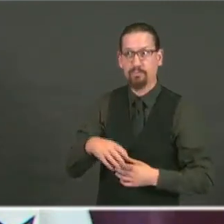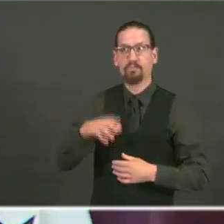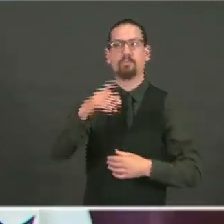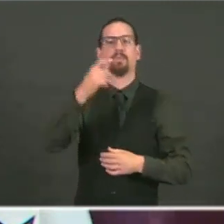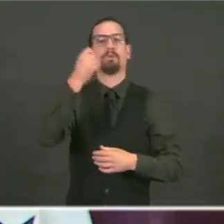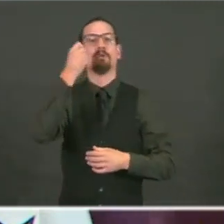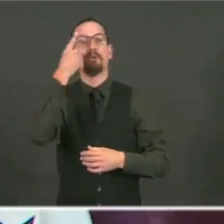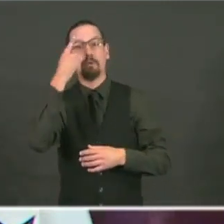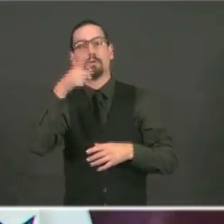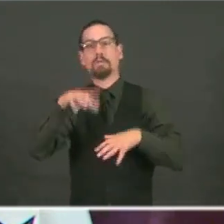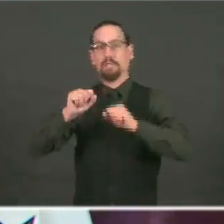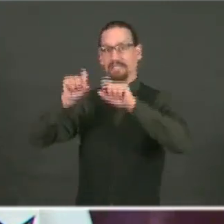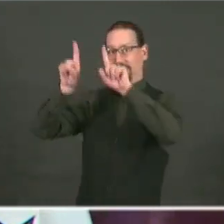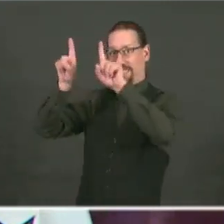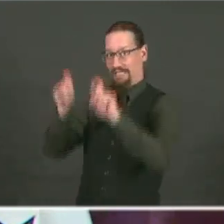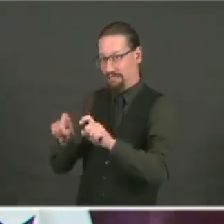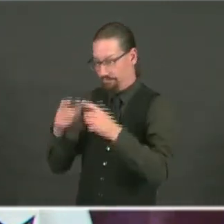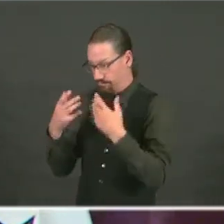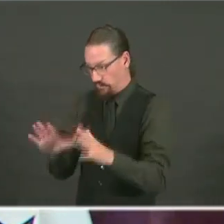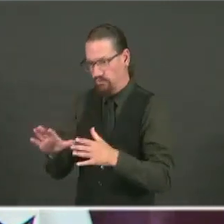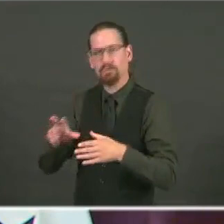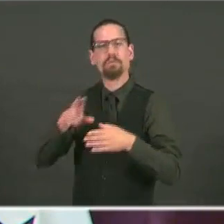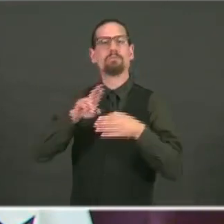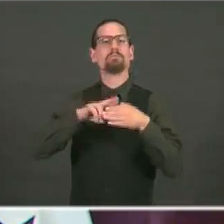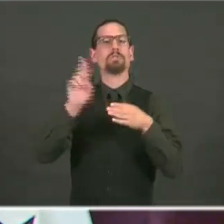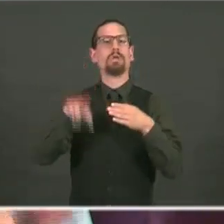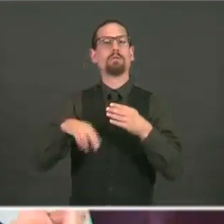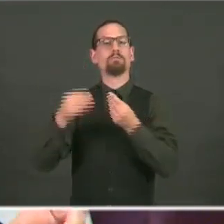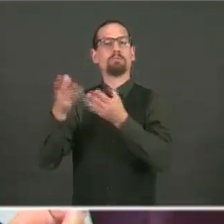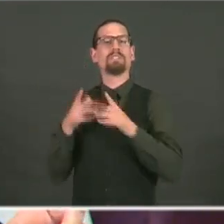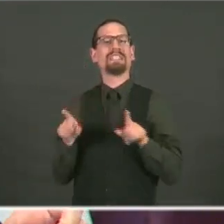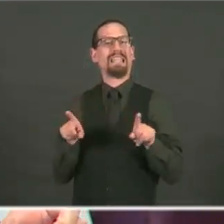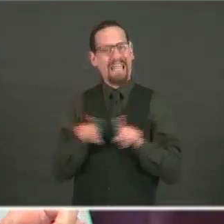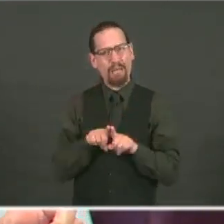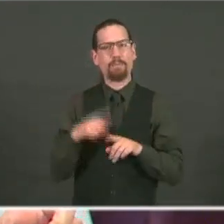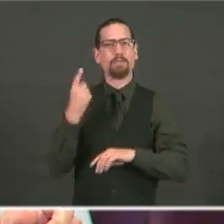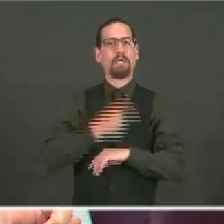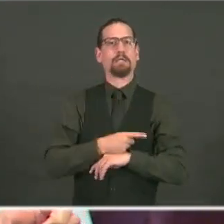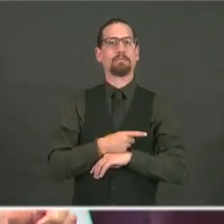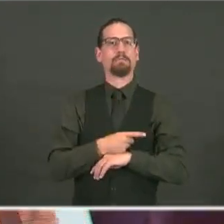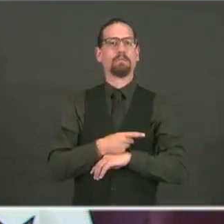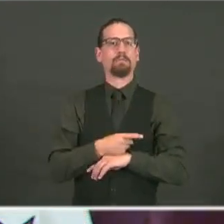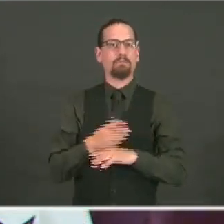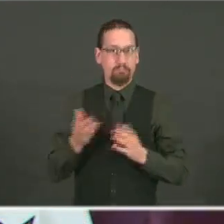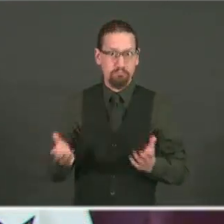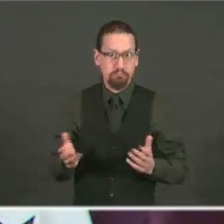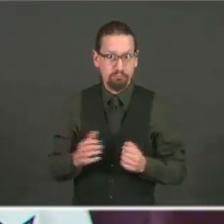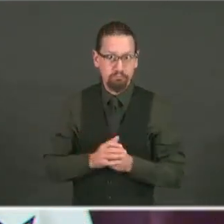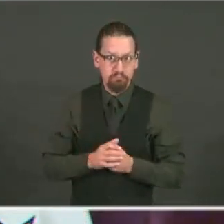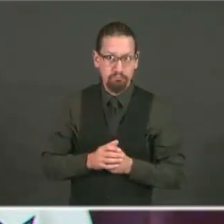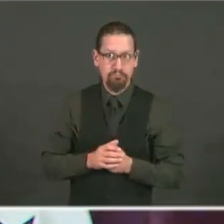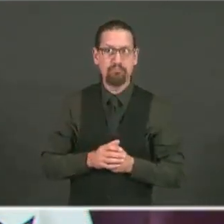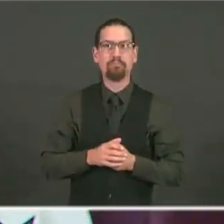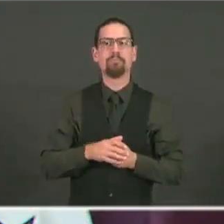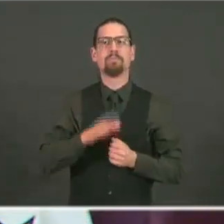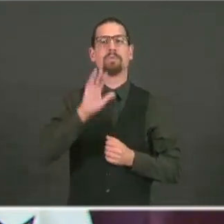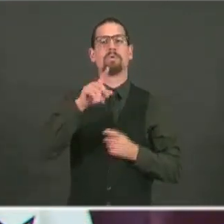AS OF MONDAY, INCLUDING ALL SCHOOL CASES IDENTIFIED AT THE